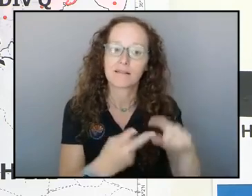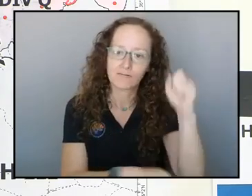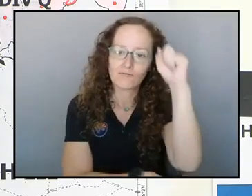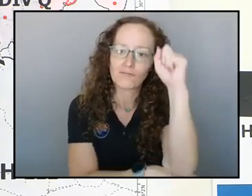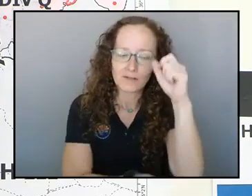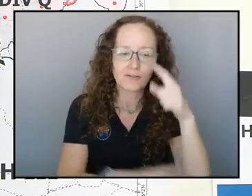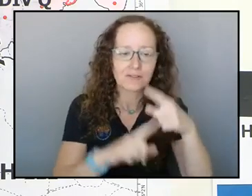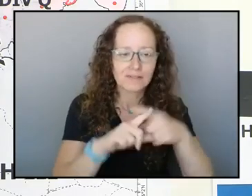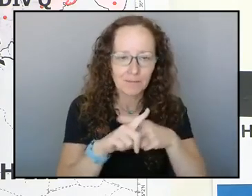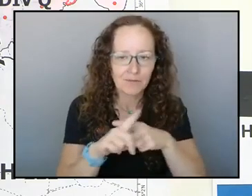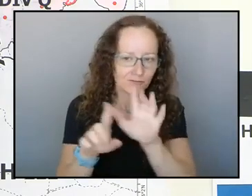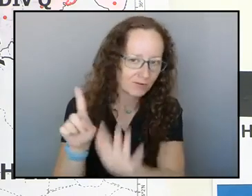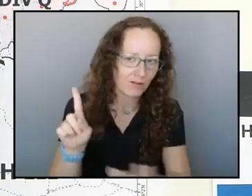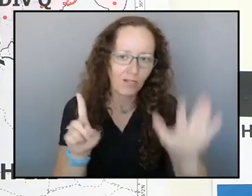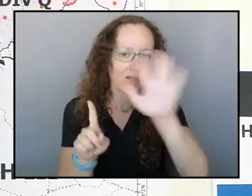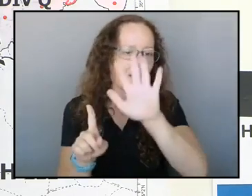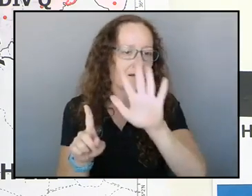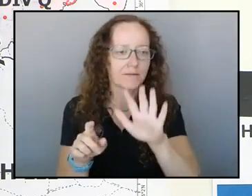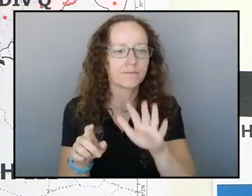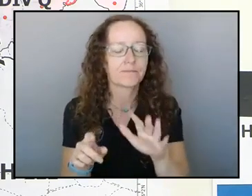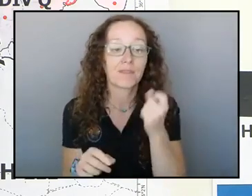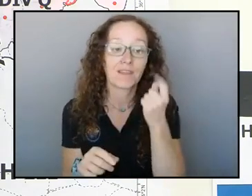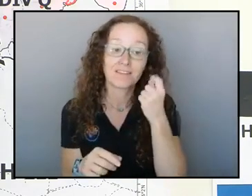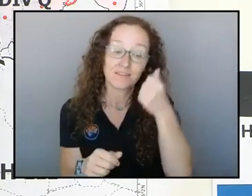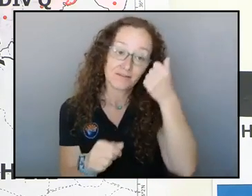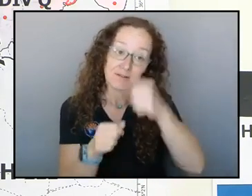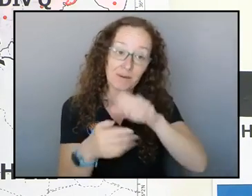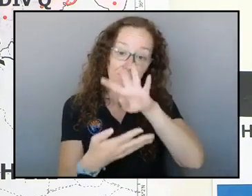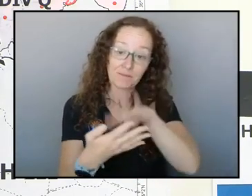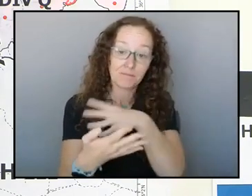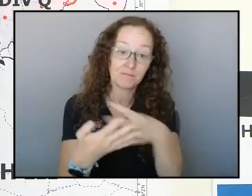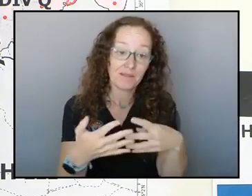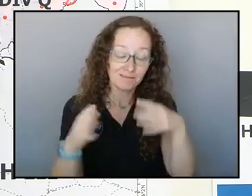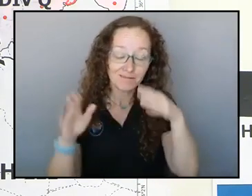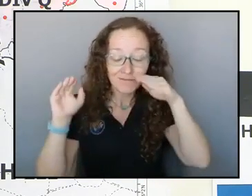the South Zone but as far as our records look like we have a